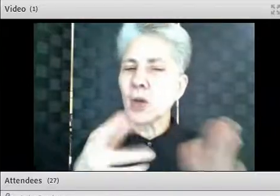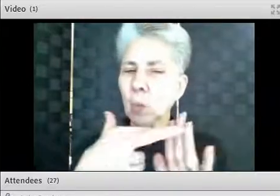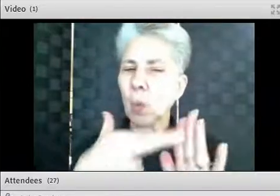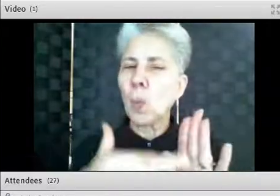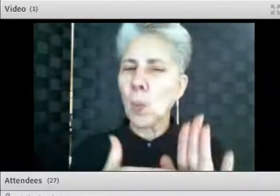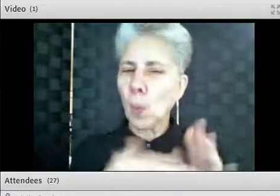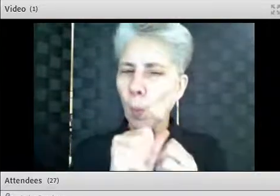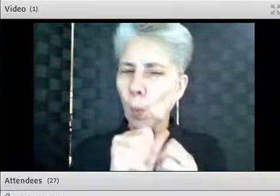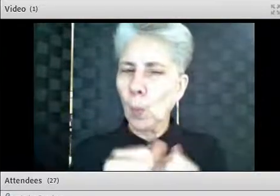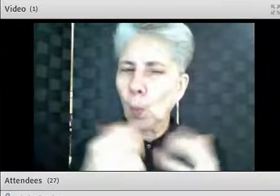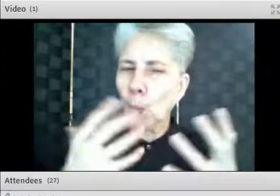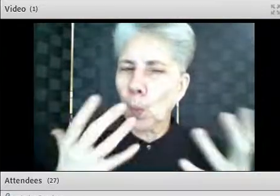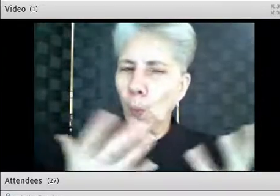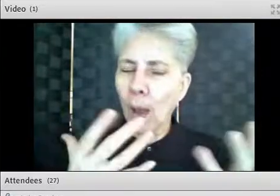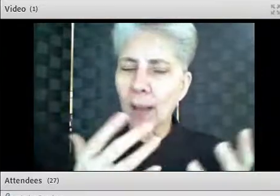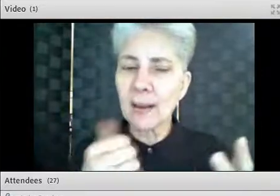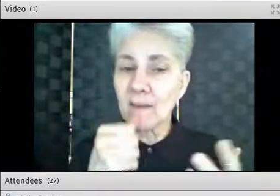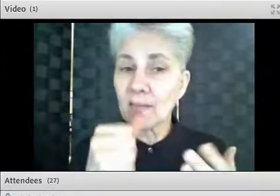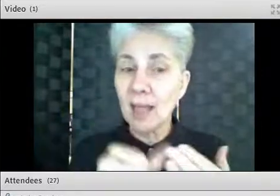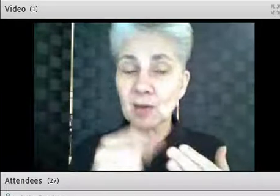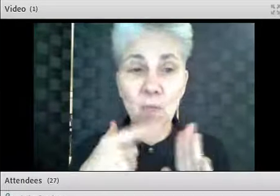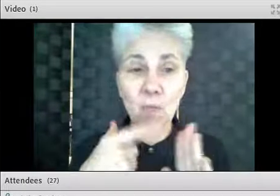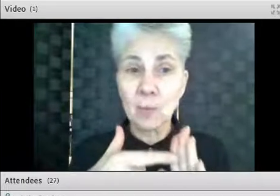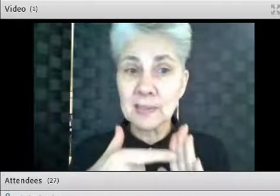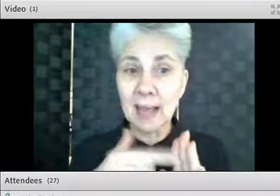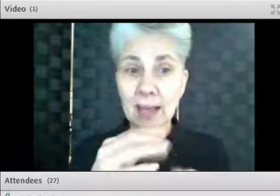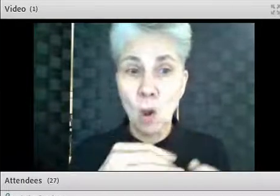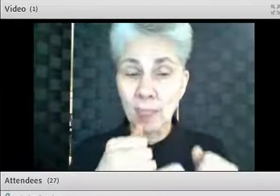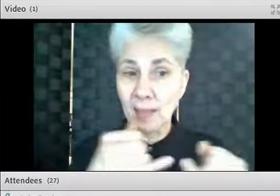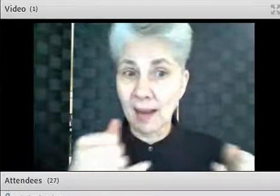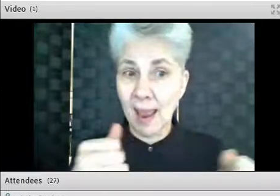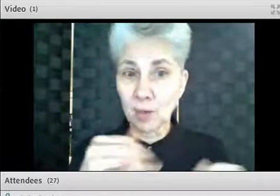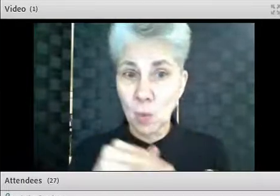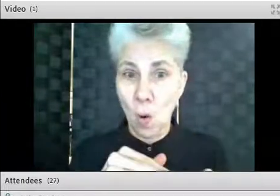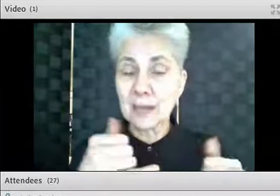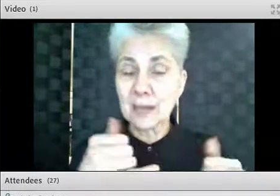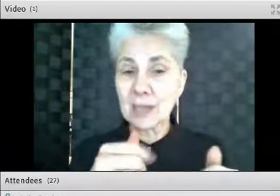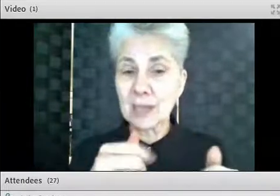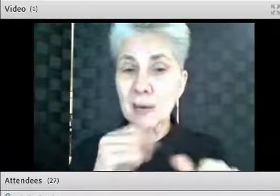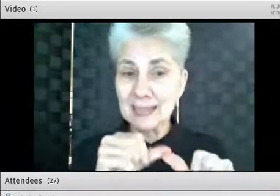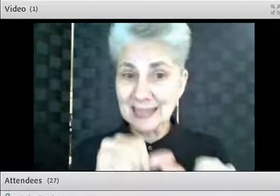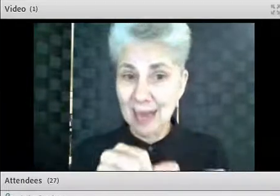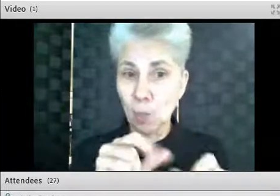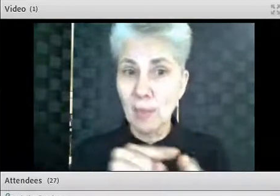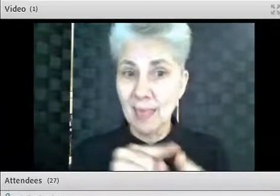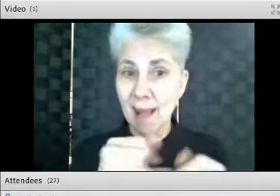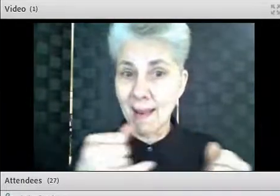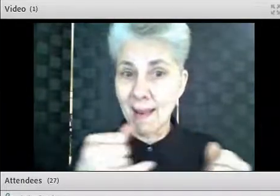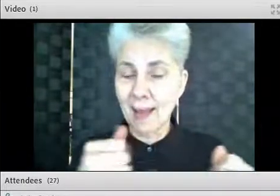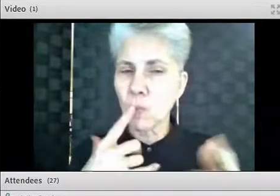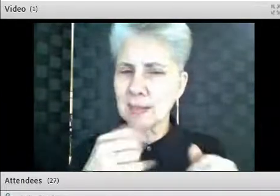if your letter is not represented on the line you're on, you still want to stick with that line, so I want to stick with line four, okay?